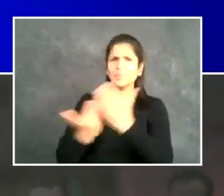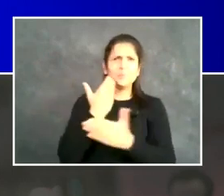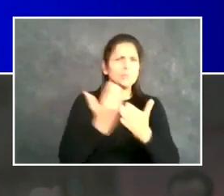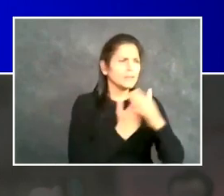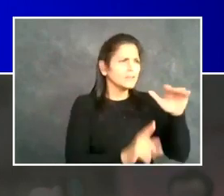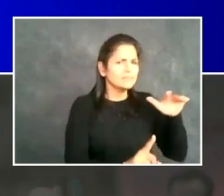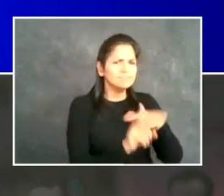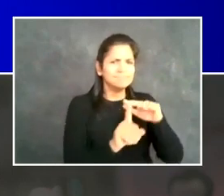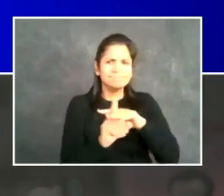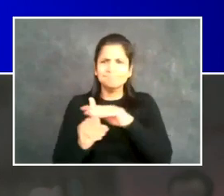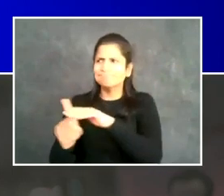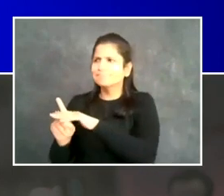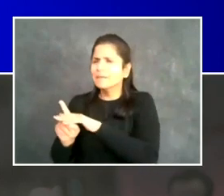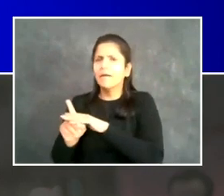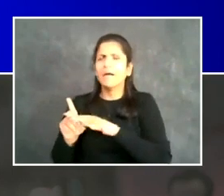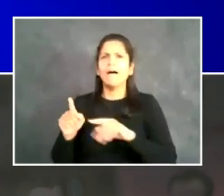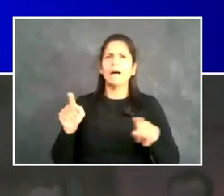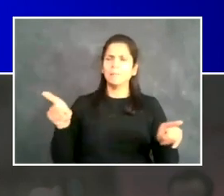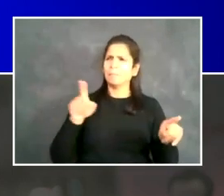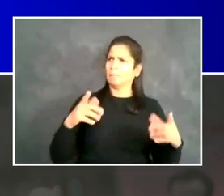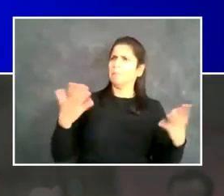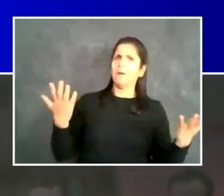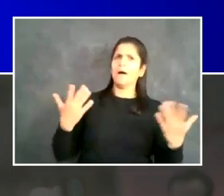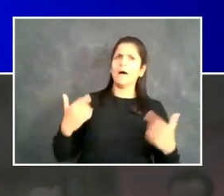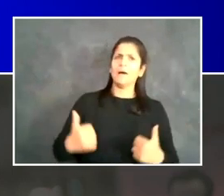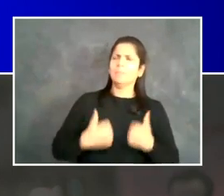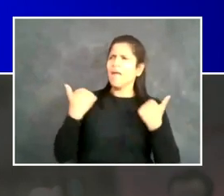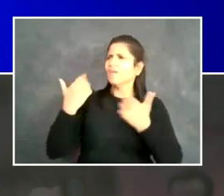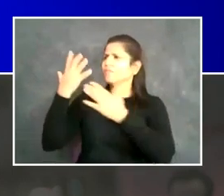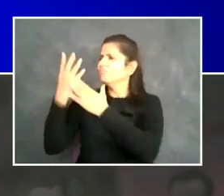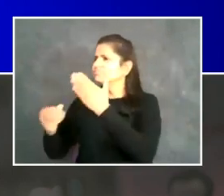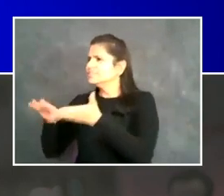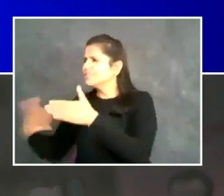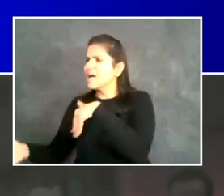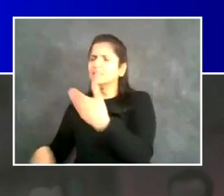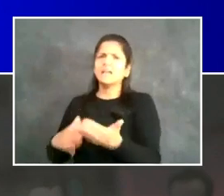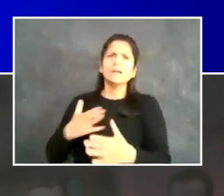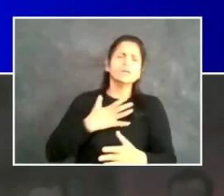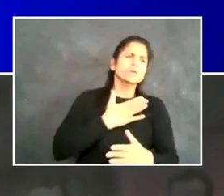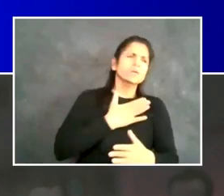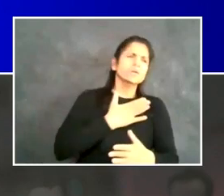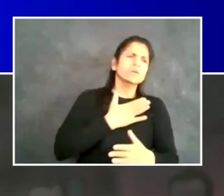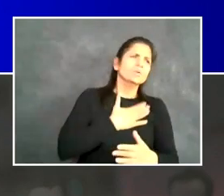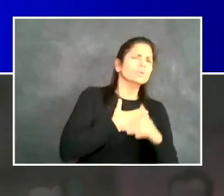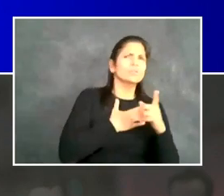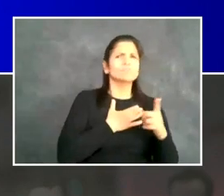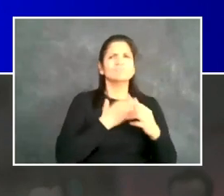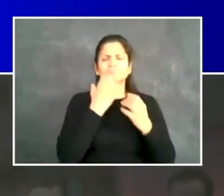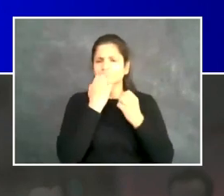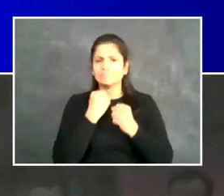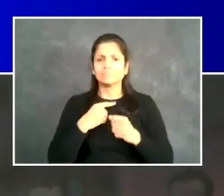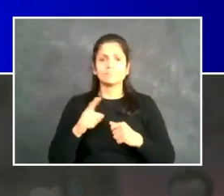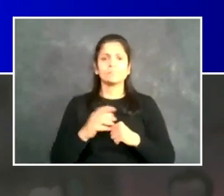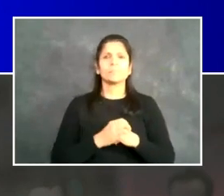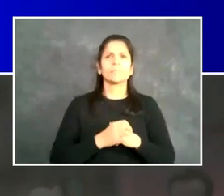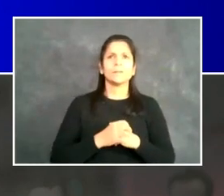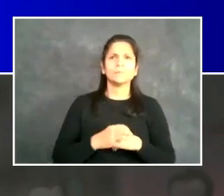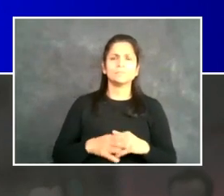THE THINGS THAT ARE DIFFERENT AND THE THINGS WE MISS AND THE THINGS WE NEED THAT WE CAN'T HAVE RIGHT NOW. SOME OF THOSE THINGS WILL TAKE AWHILE LONGER.